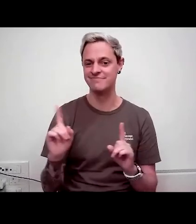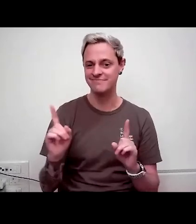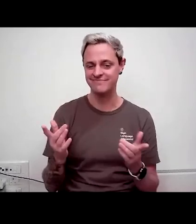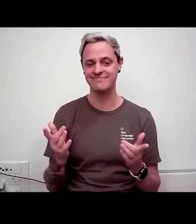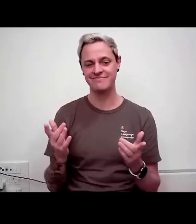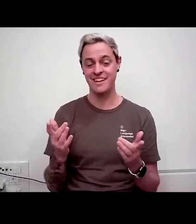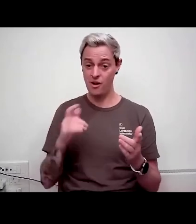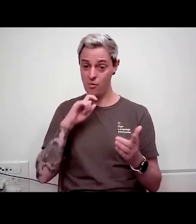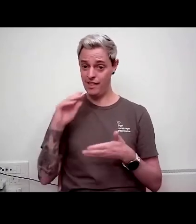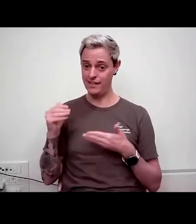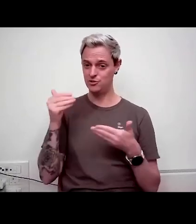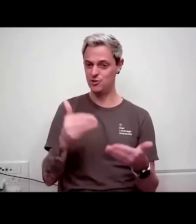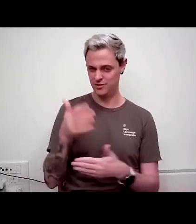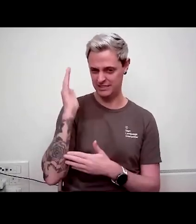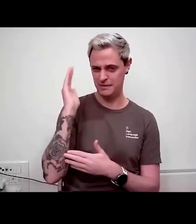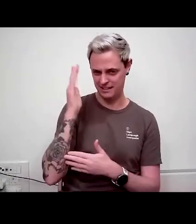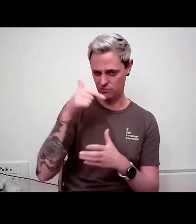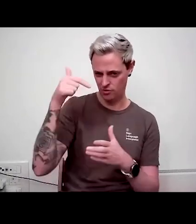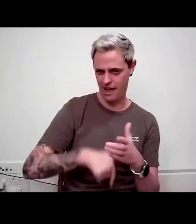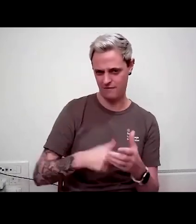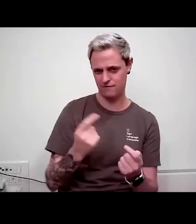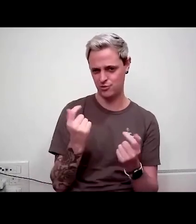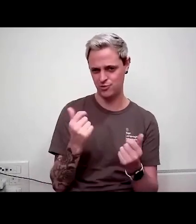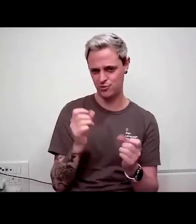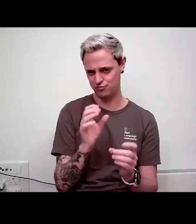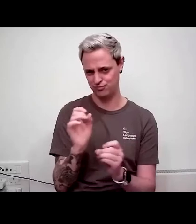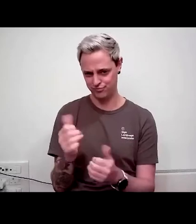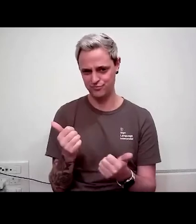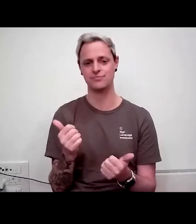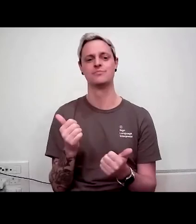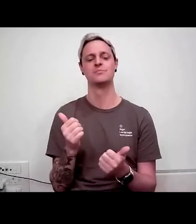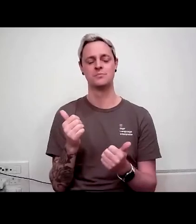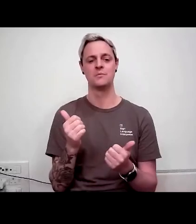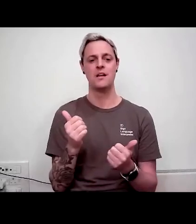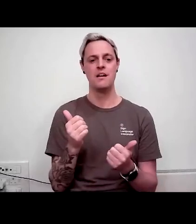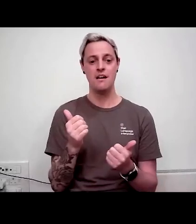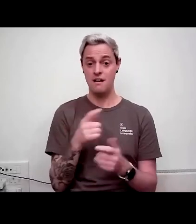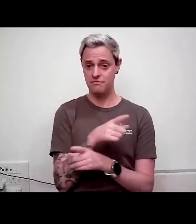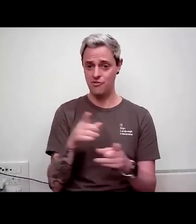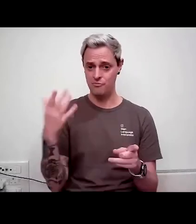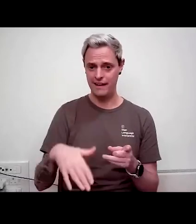I’ll introduce our speakers in a little bit more depth in a moment and I’m sure if you've attended some of the other sessions already,